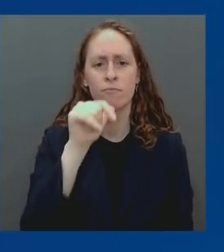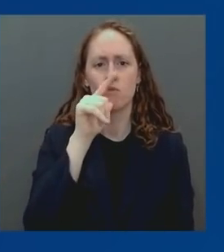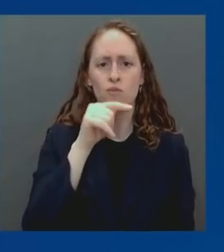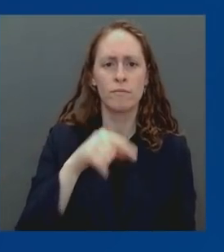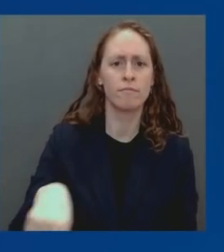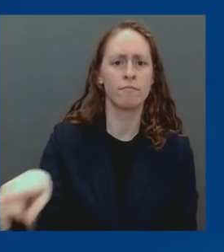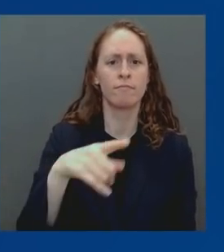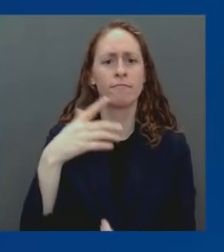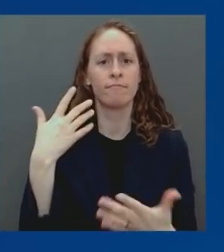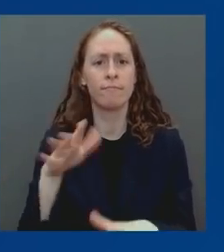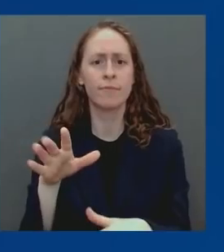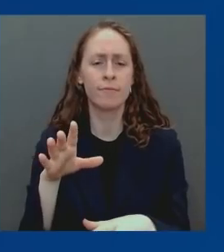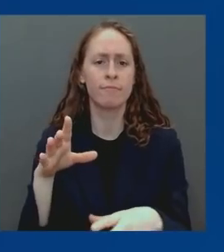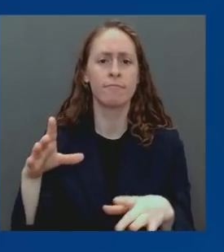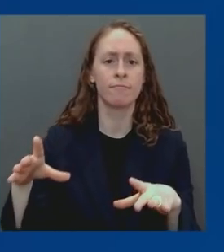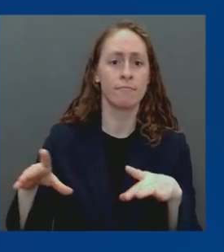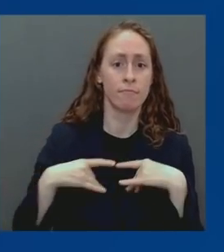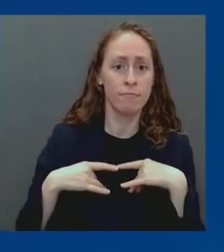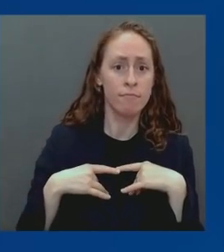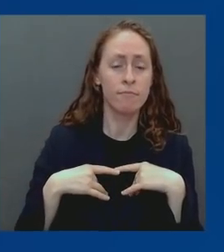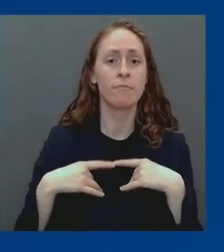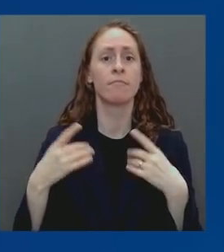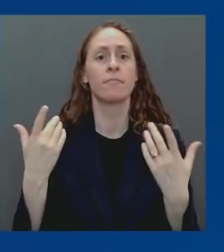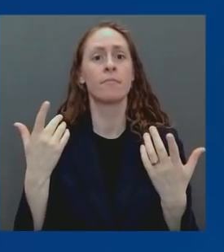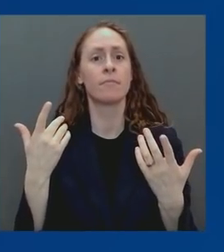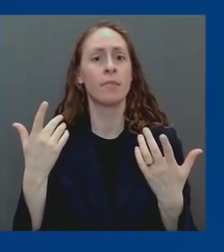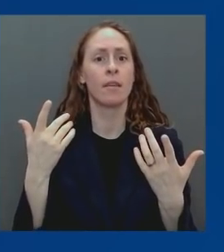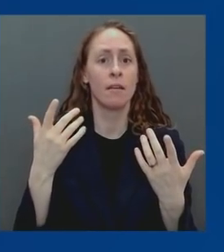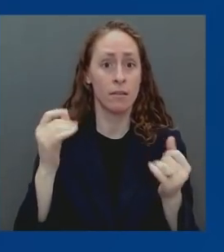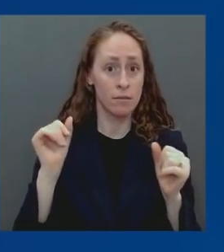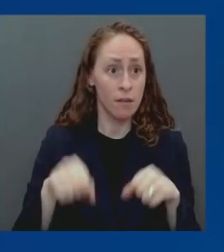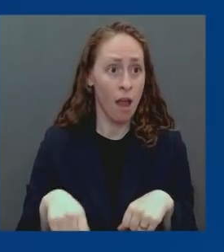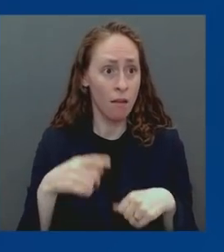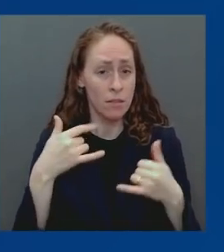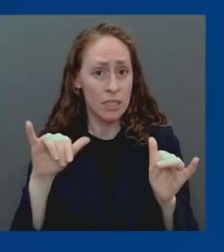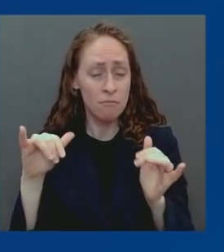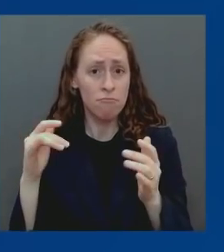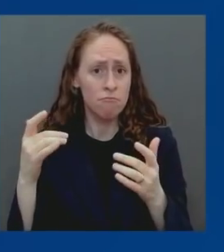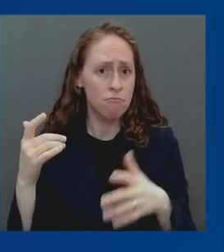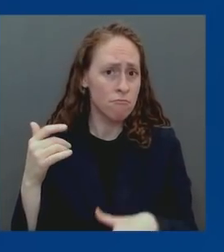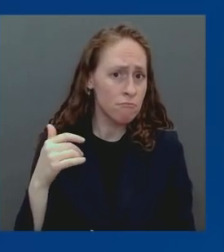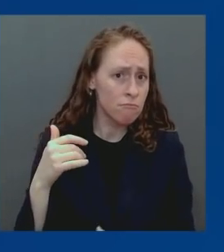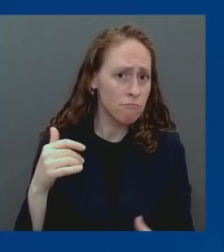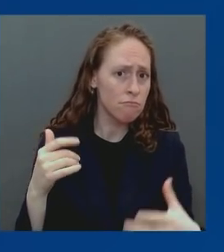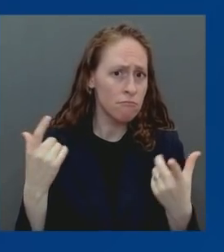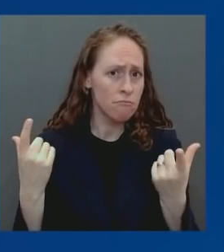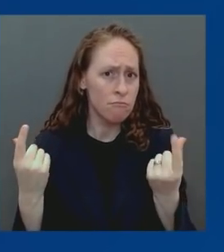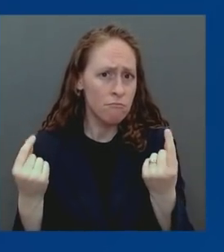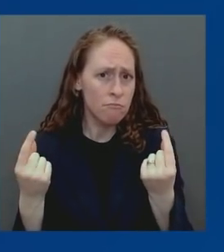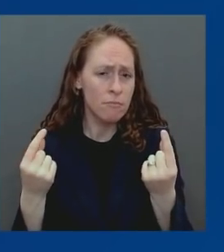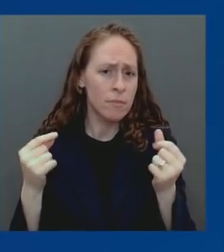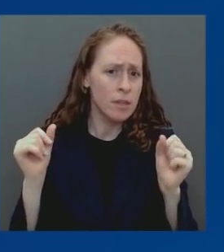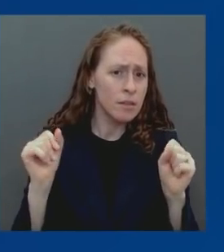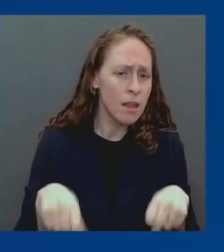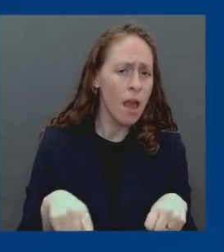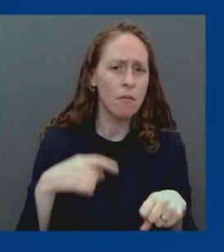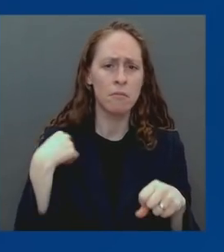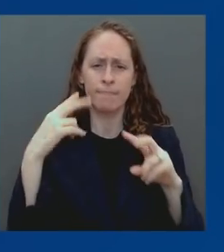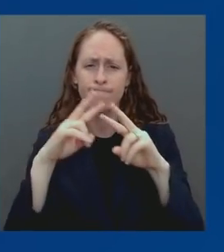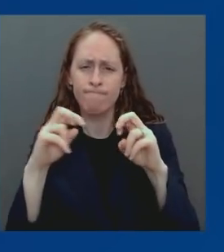or "PRESTO" for short -- of couples who are trying to conceive through intercourse. It enrolled participants before pregnancy